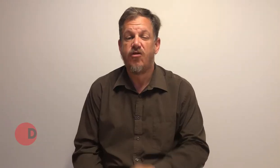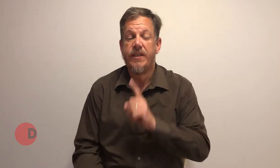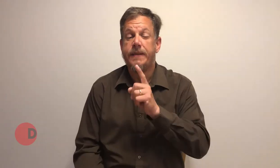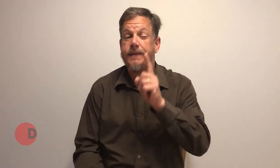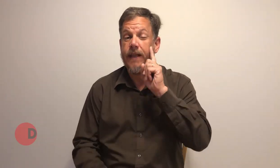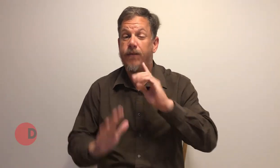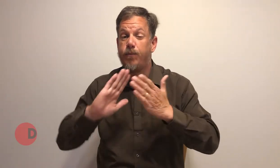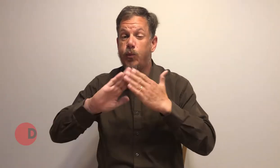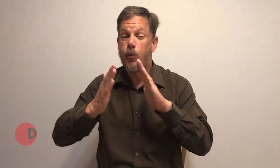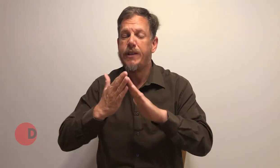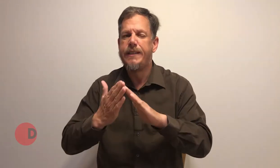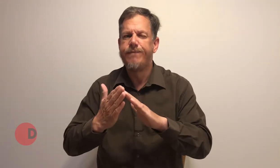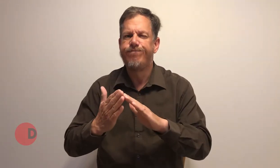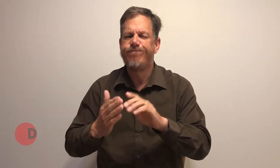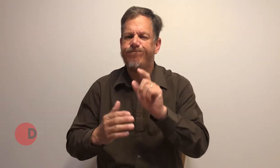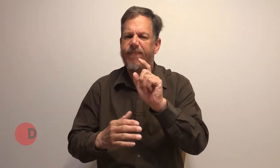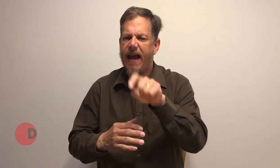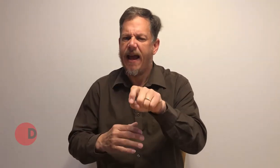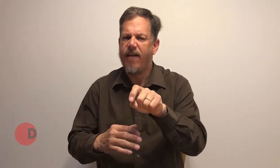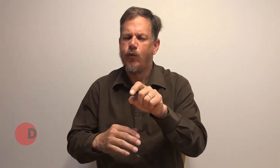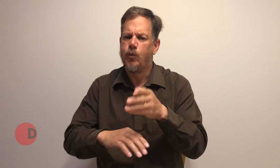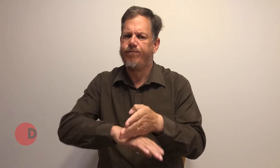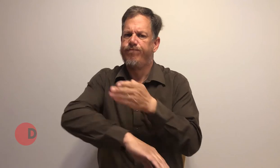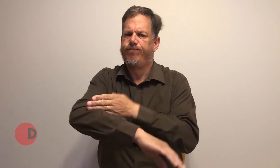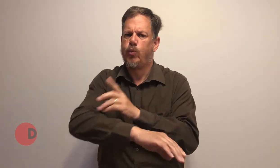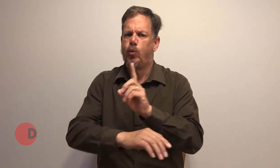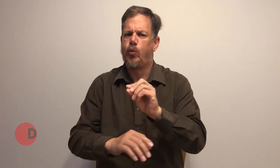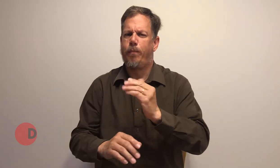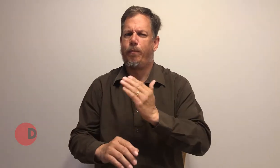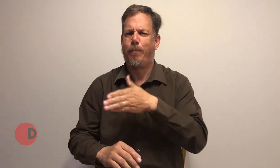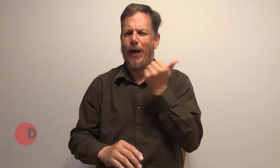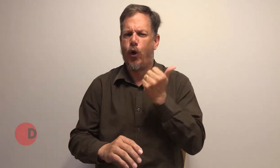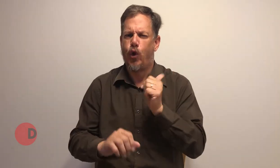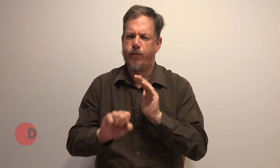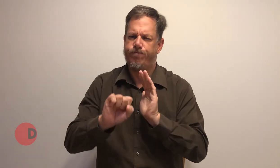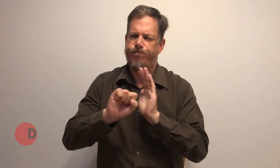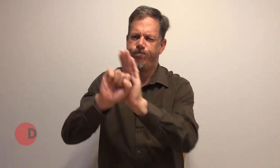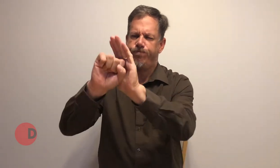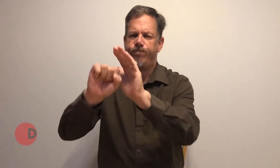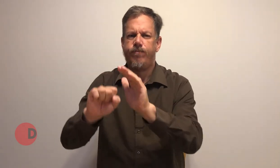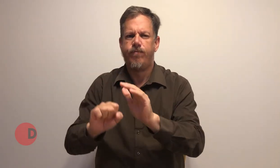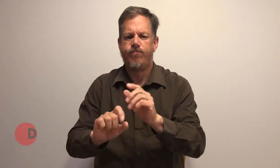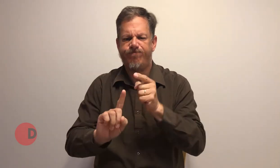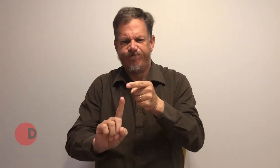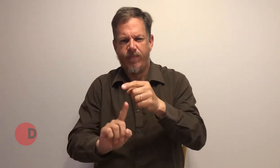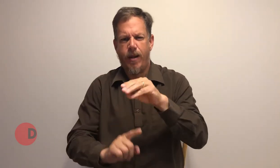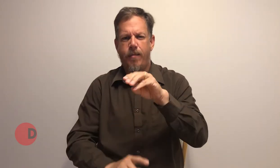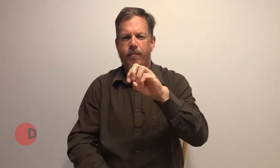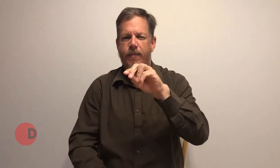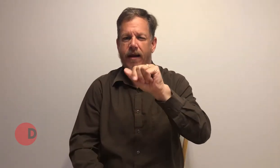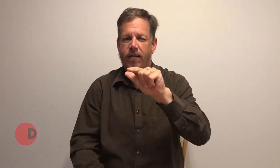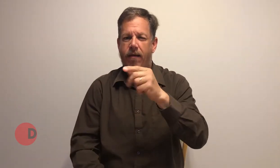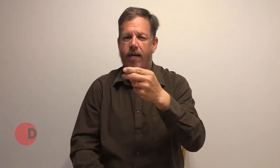[Chris]: The Deaf community has to do better in advocating mental